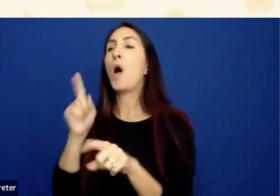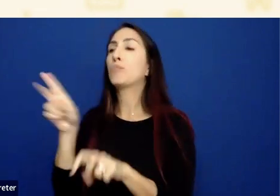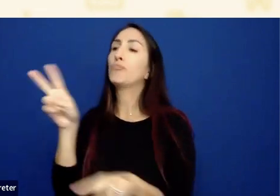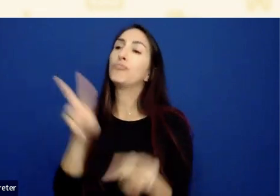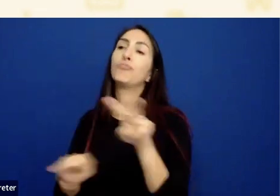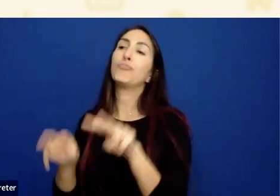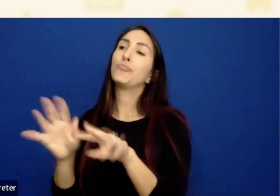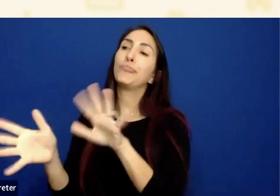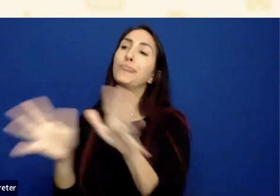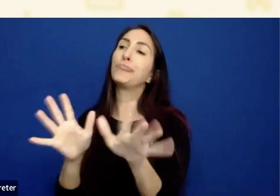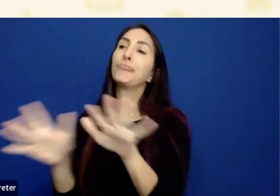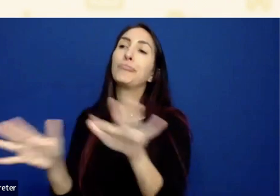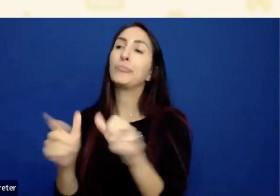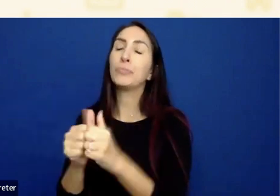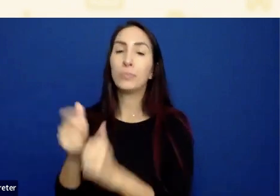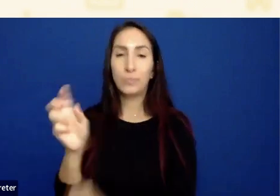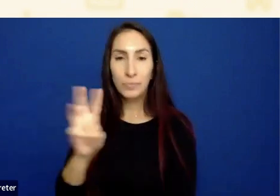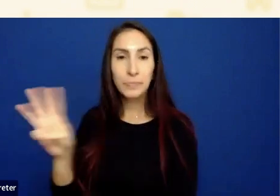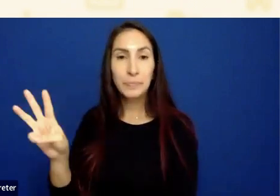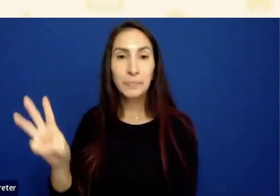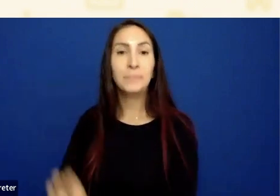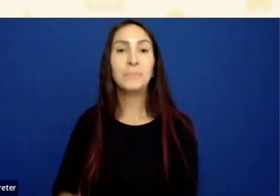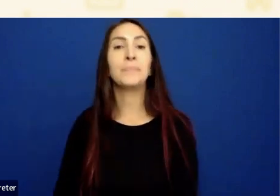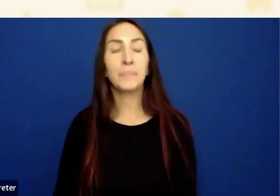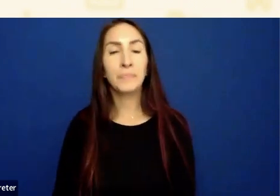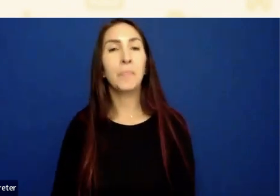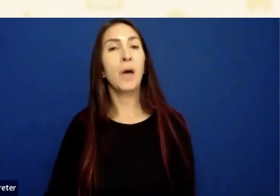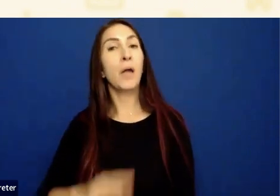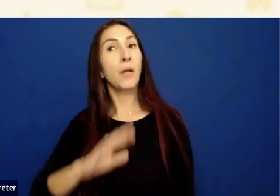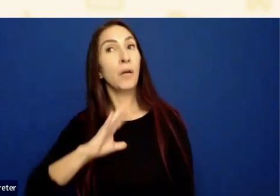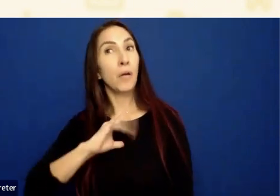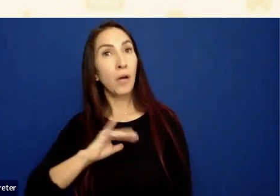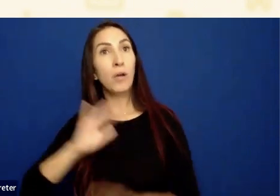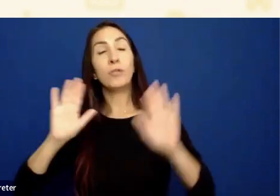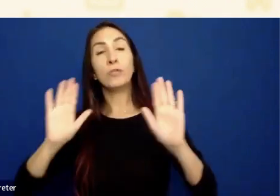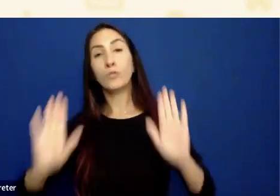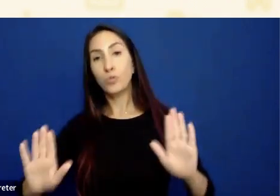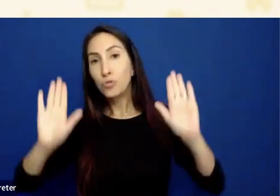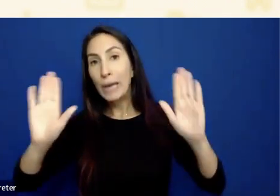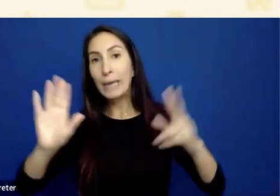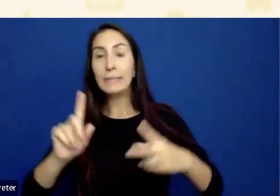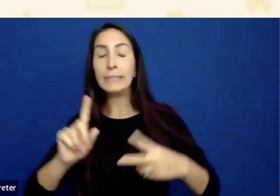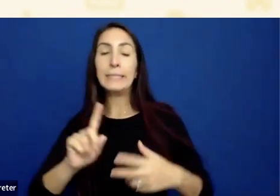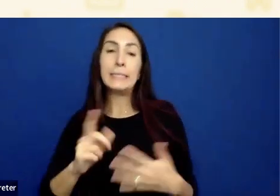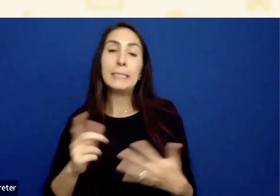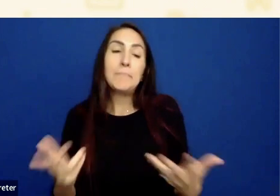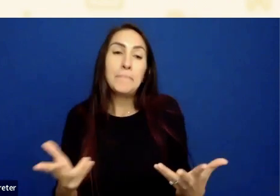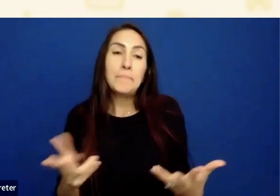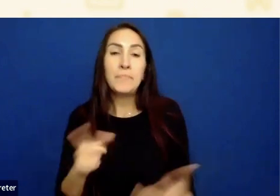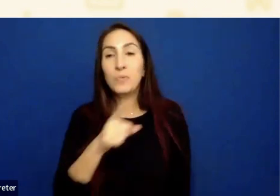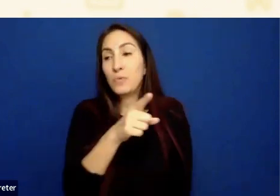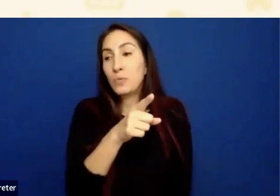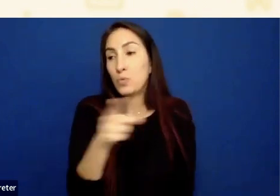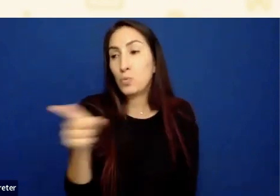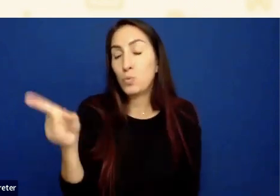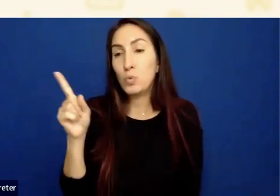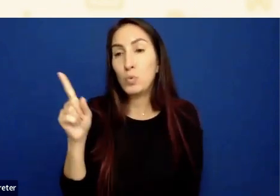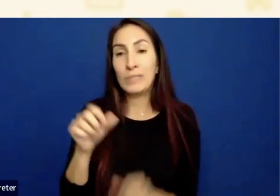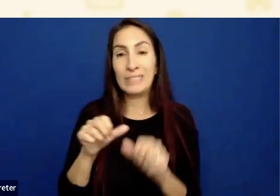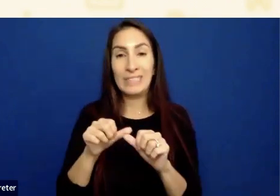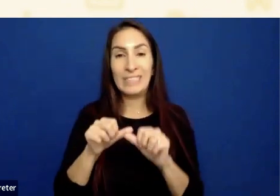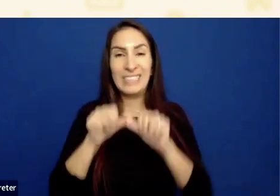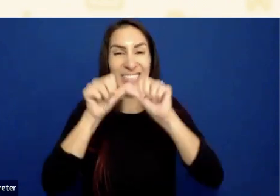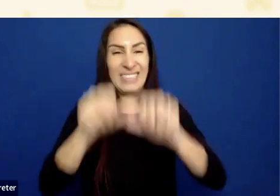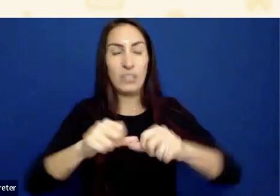What’s great is you folks are continually iterating on stuff,